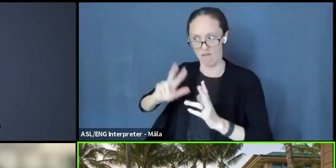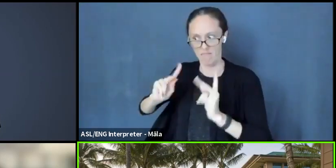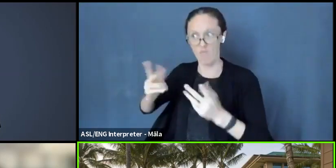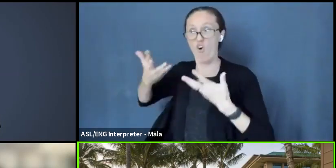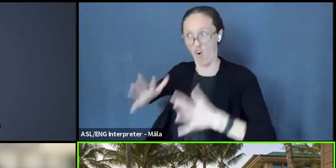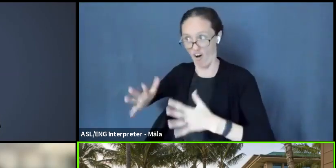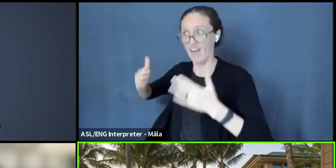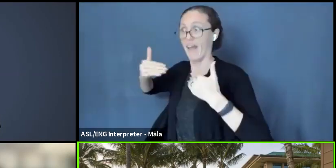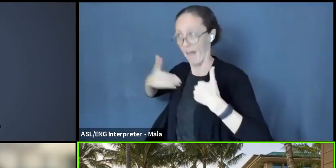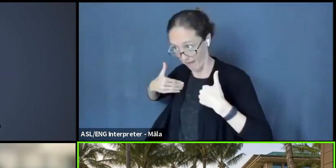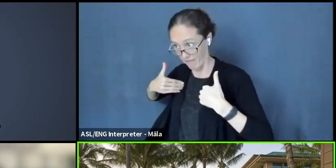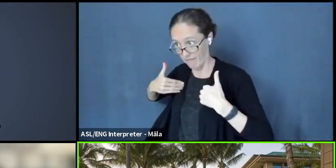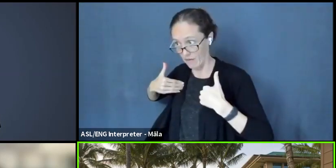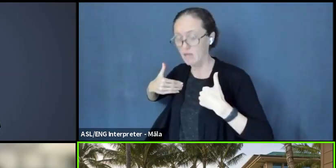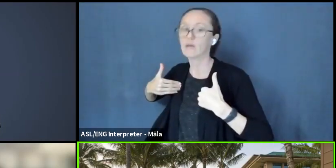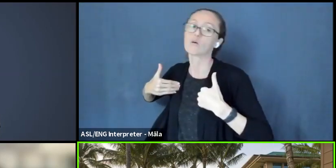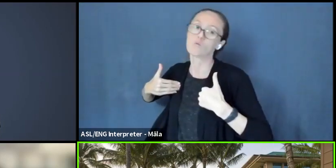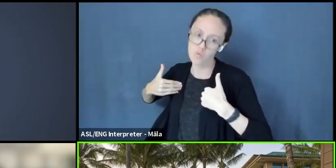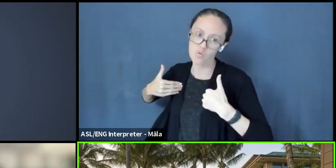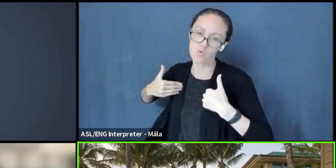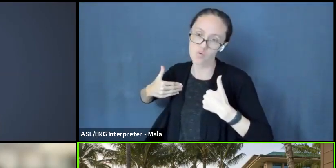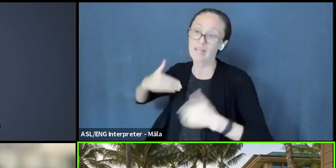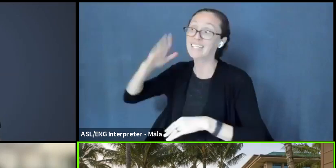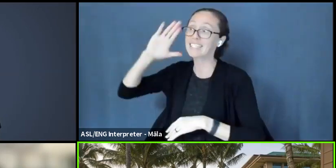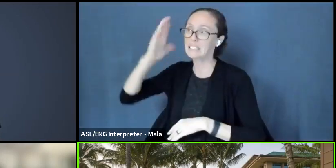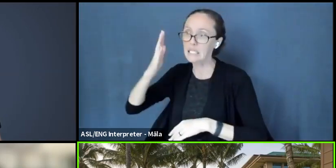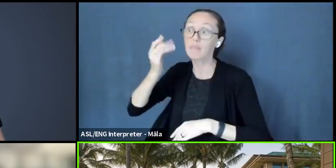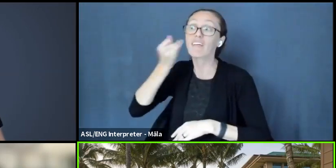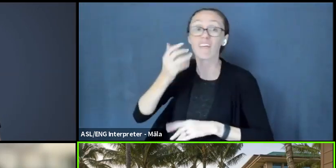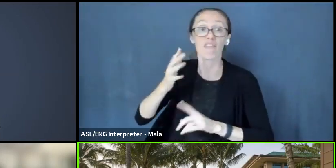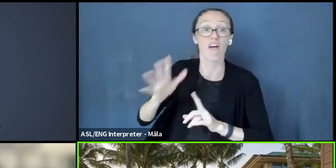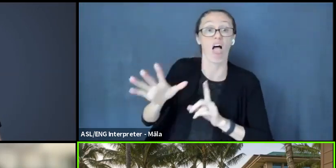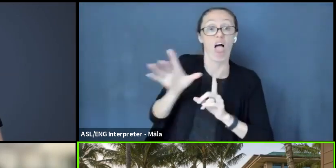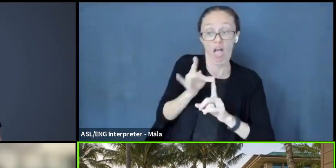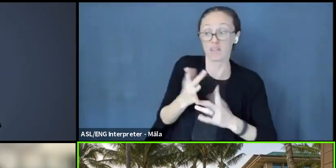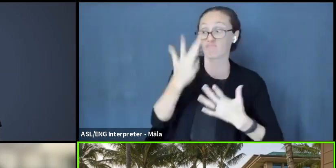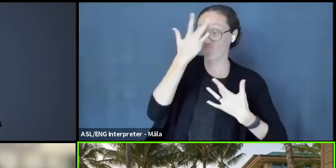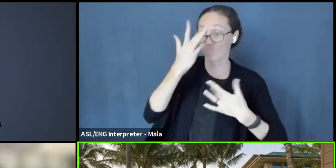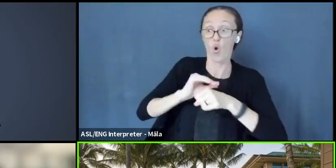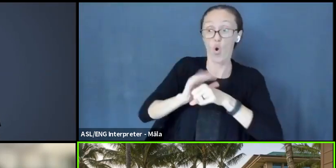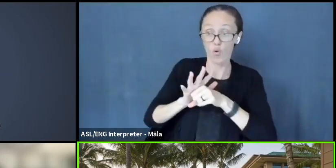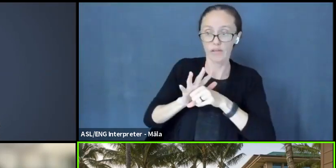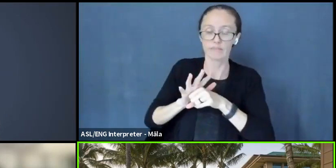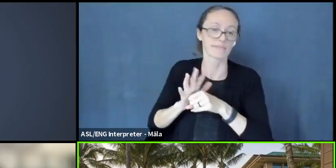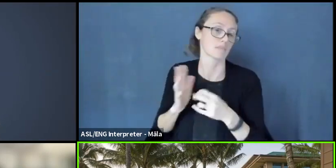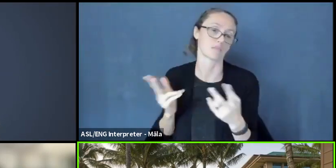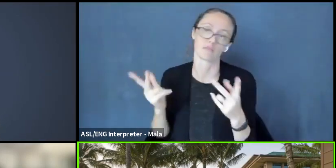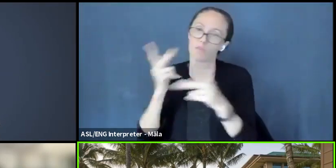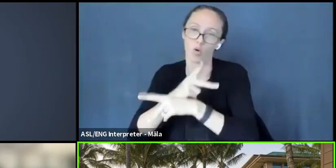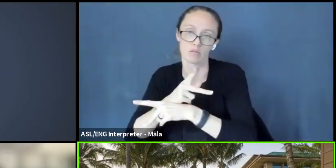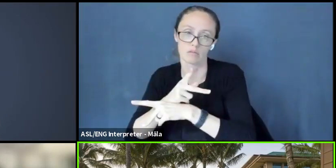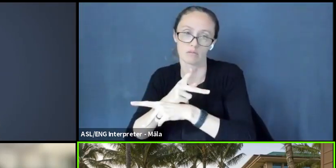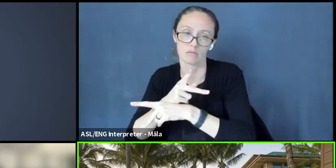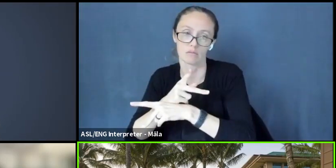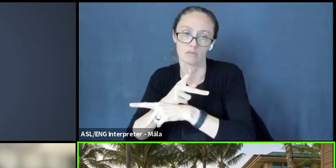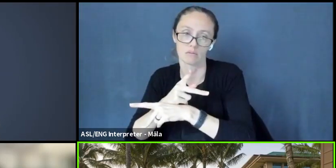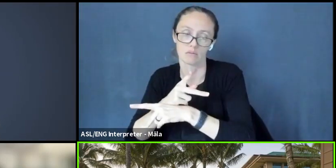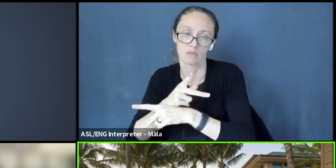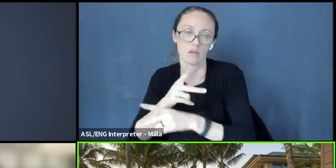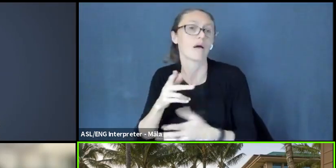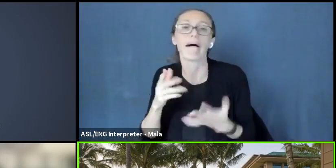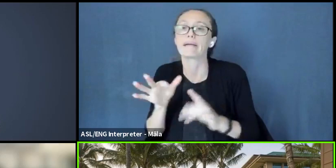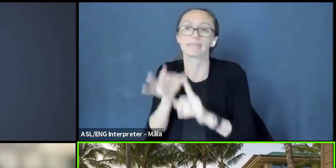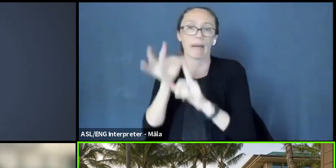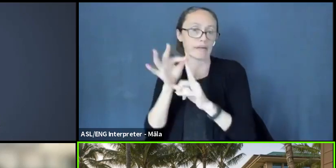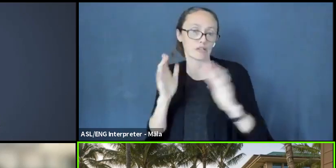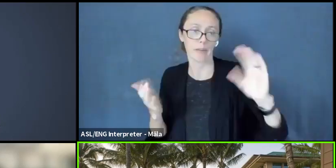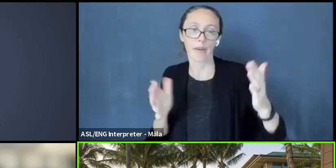Those people seem to get sick, get more sick than younger person without any of those diseases.